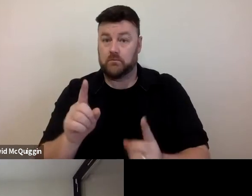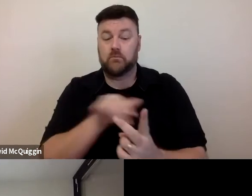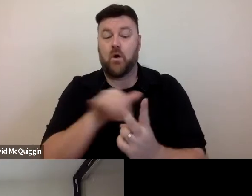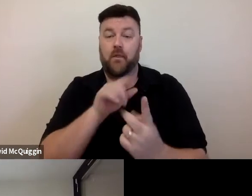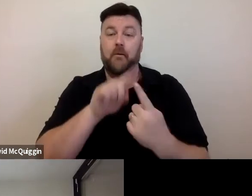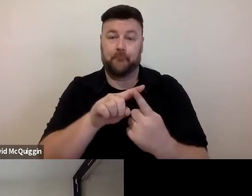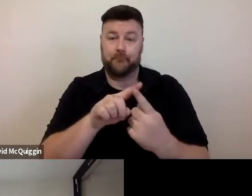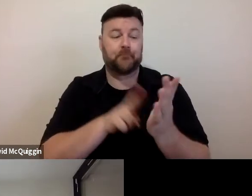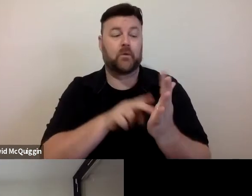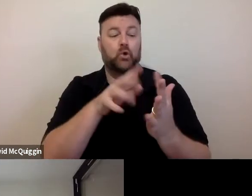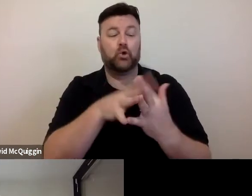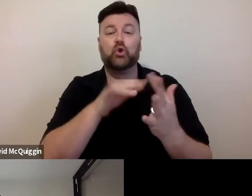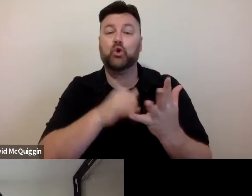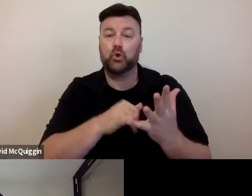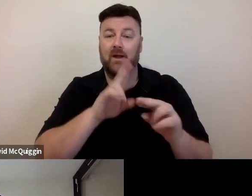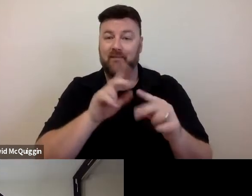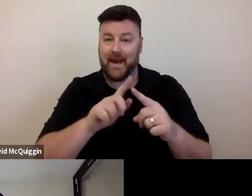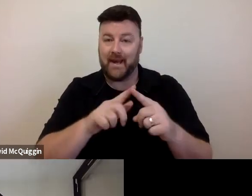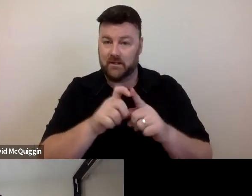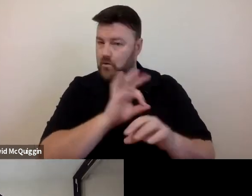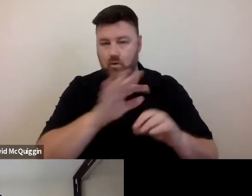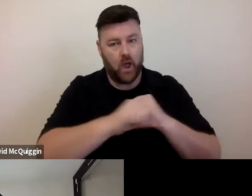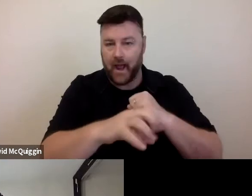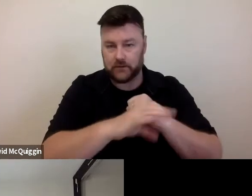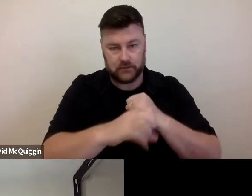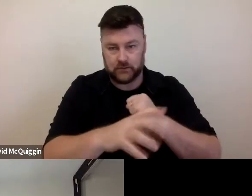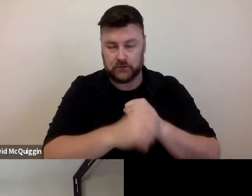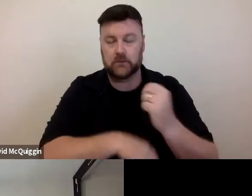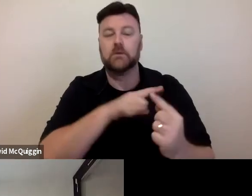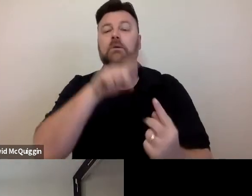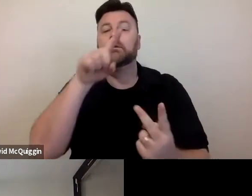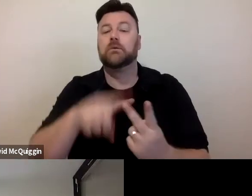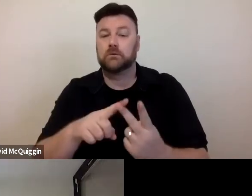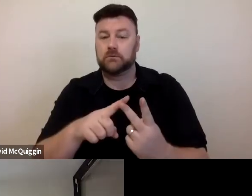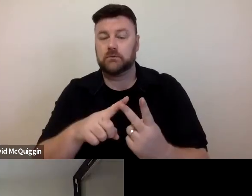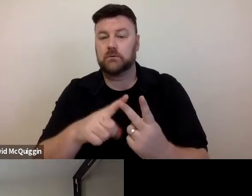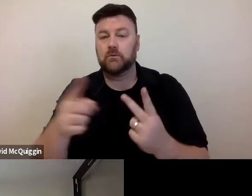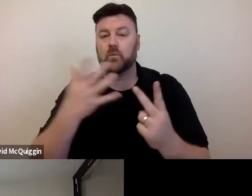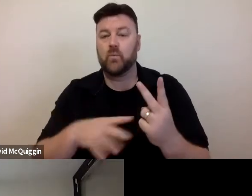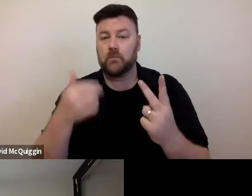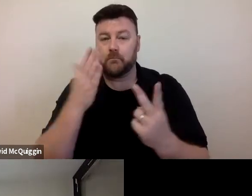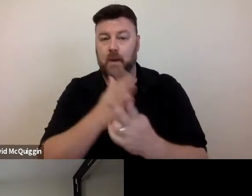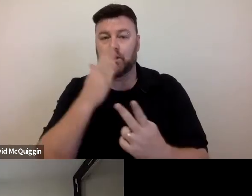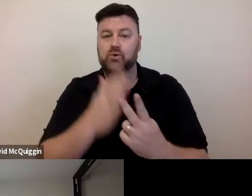use newsfeed targeting, number 1. Number 2 is - if you don't know what